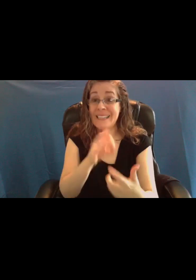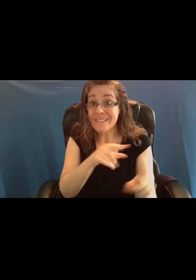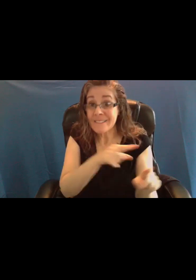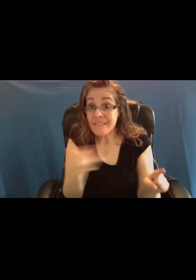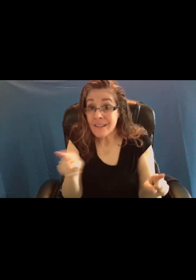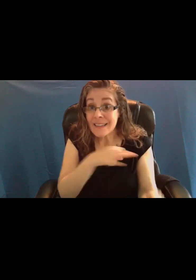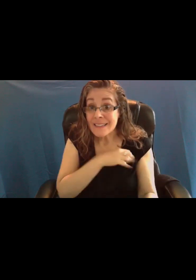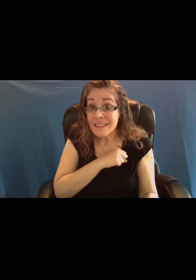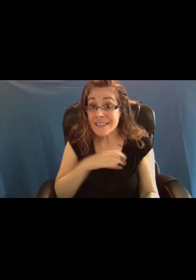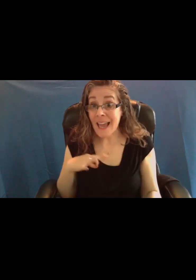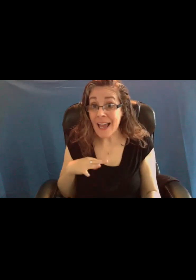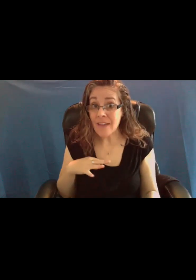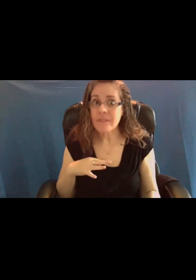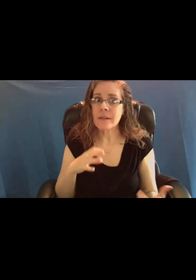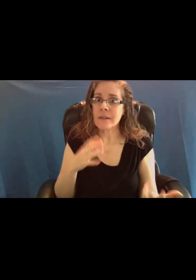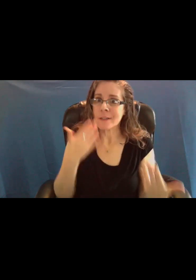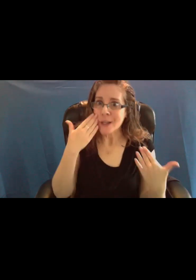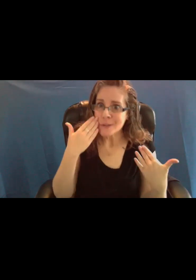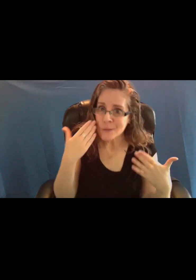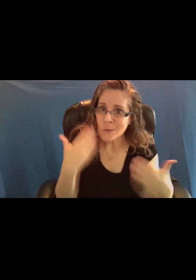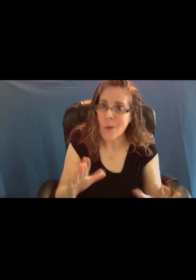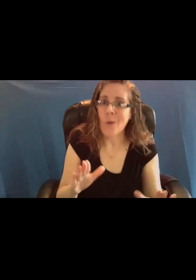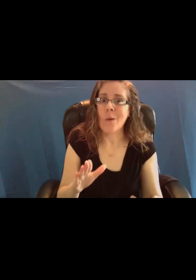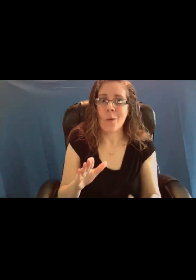that there is an obligation. Because you will need staff to